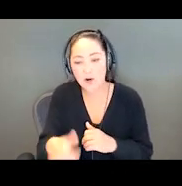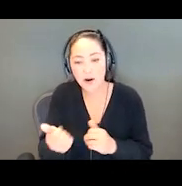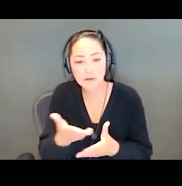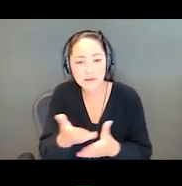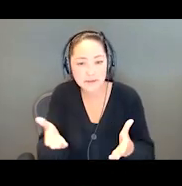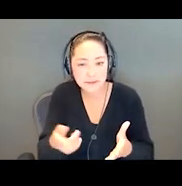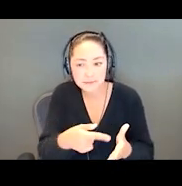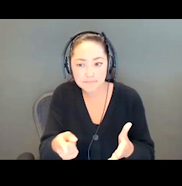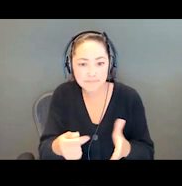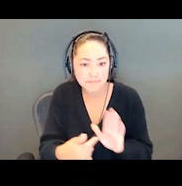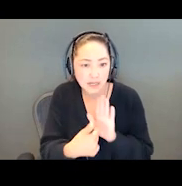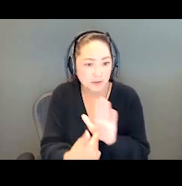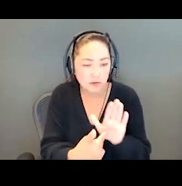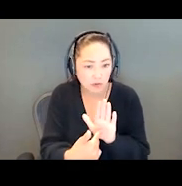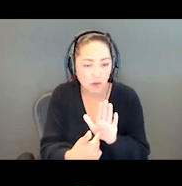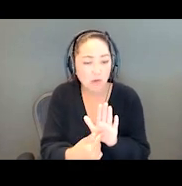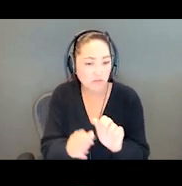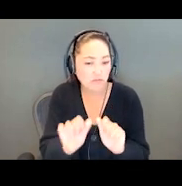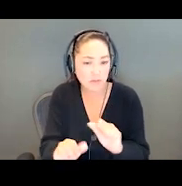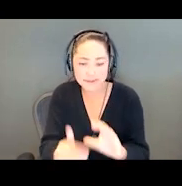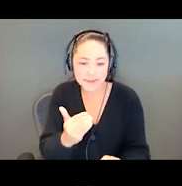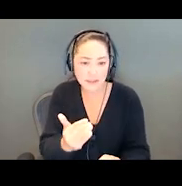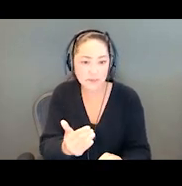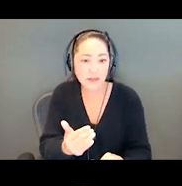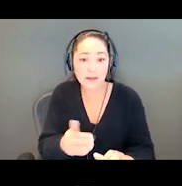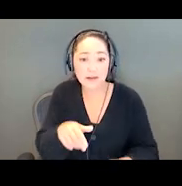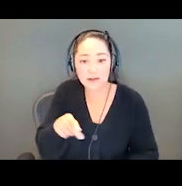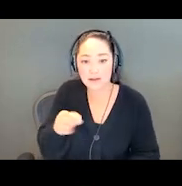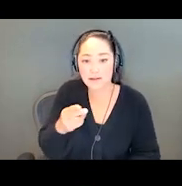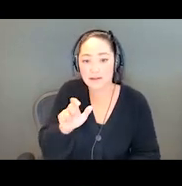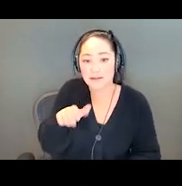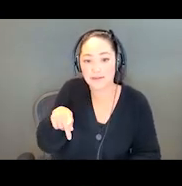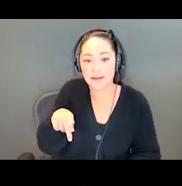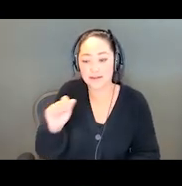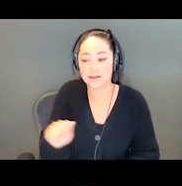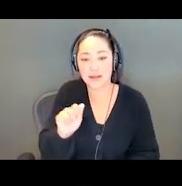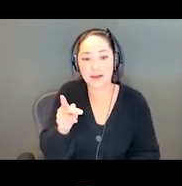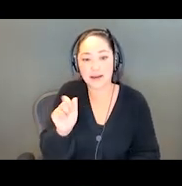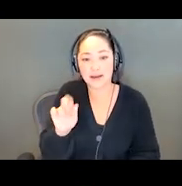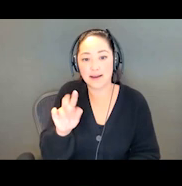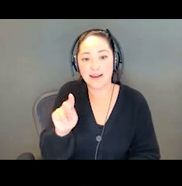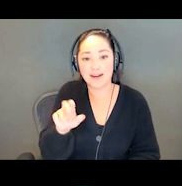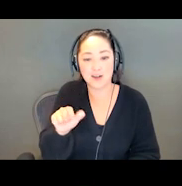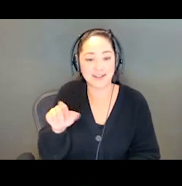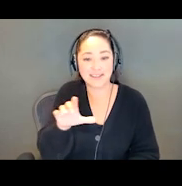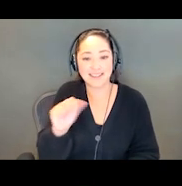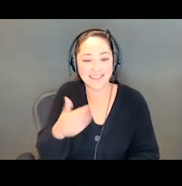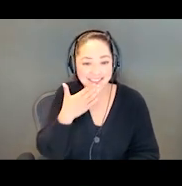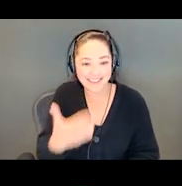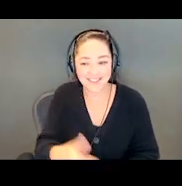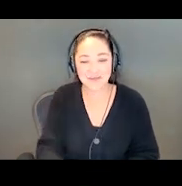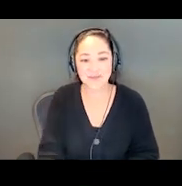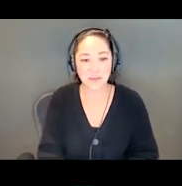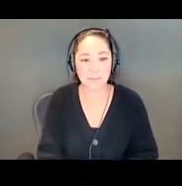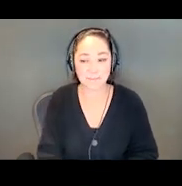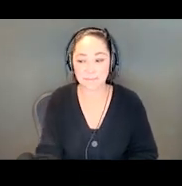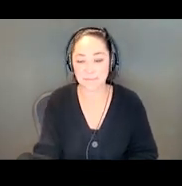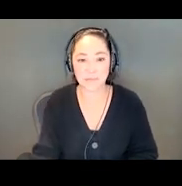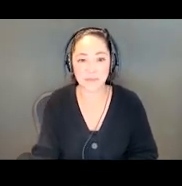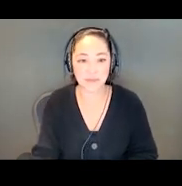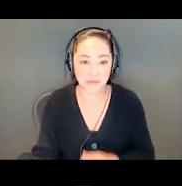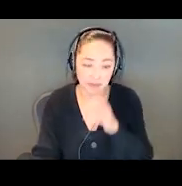You can always email me at Philip at That's C. Thank you.